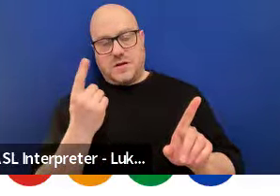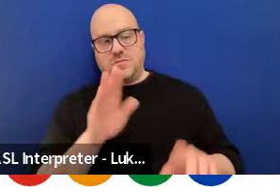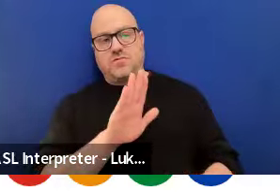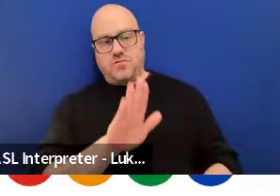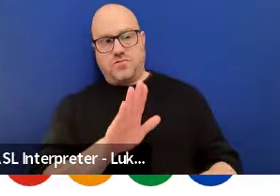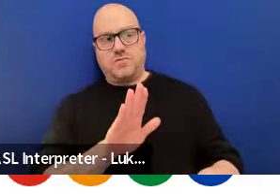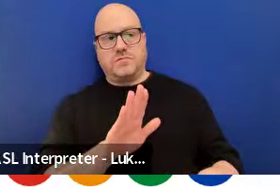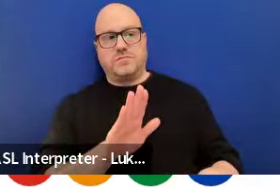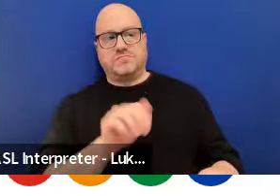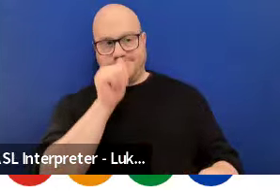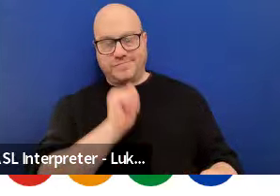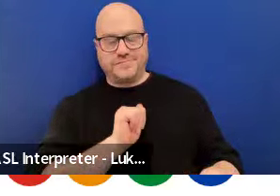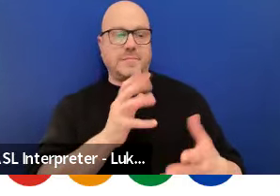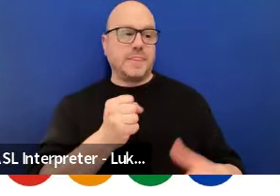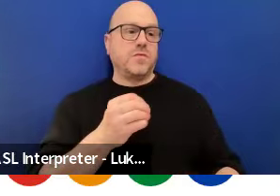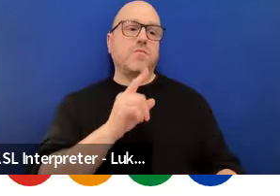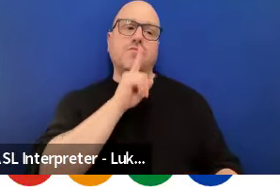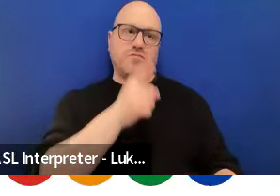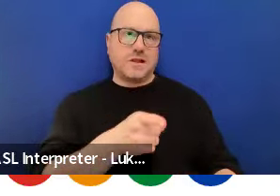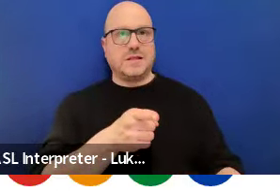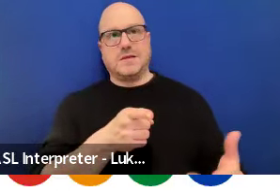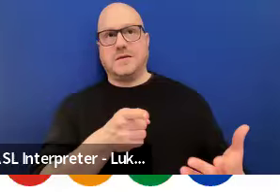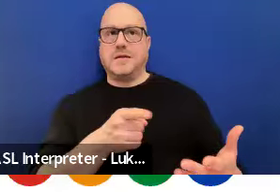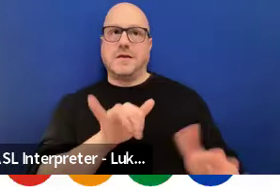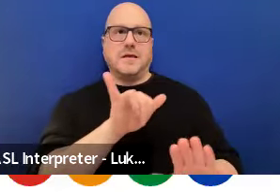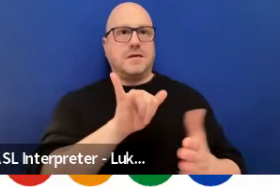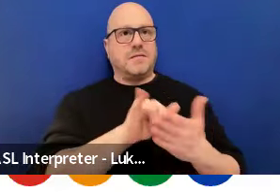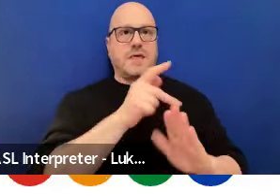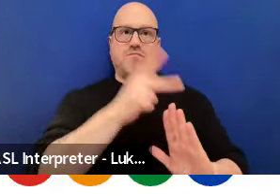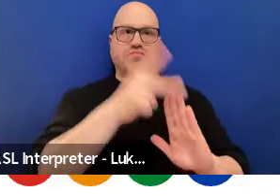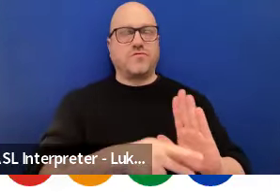I CAN RELATE. THERE'S A LITTLE OF THE TRADE-OFF WITH THAT PROGRAM IN